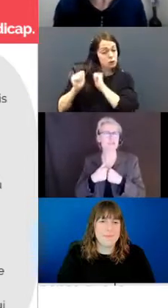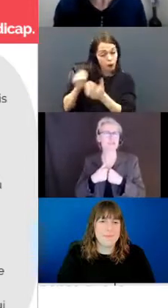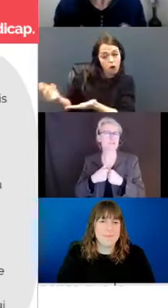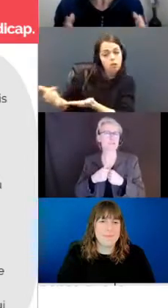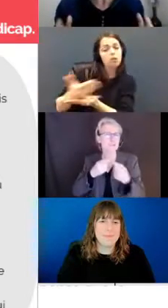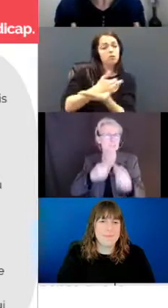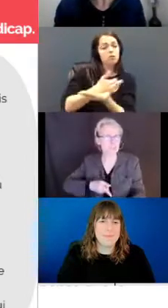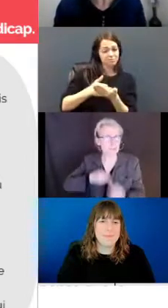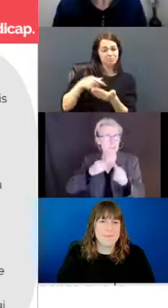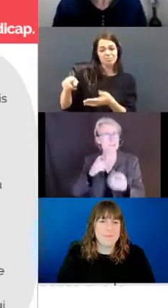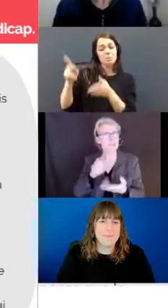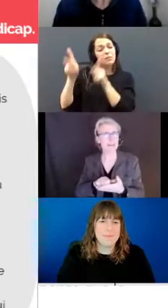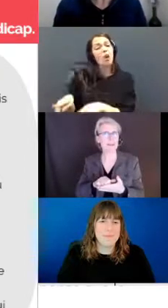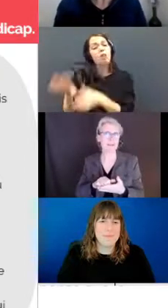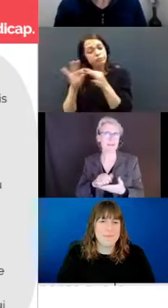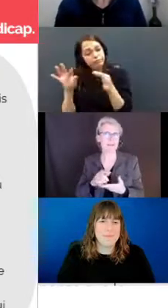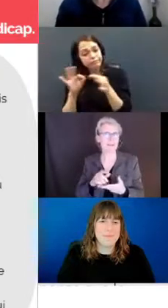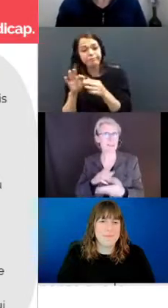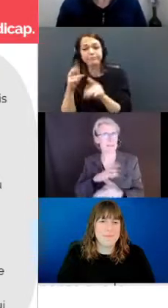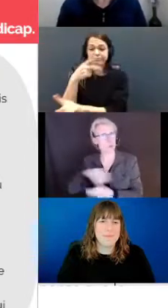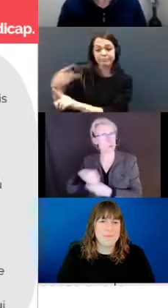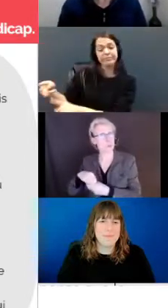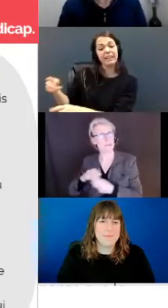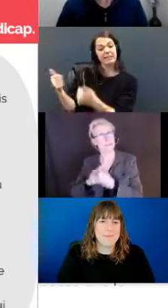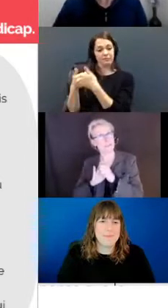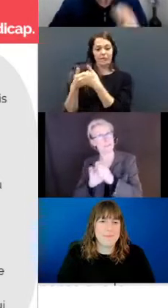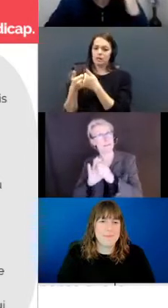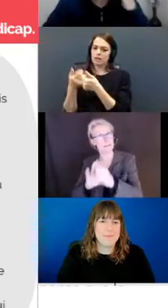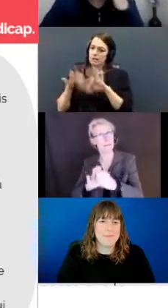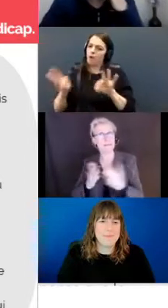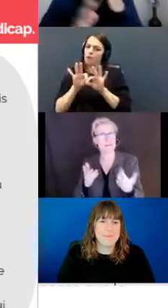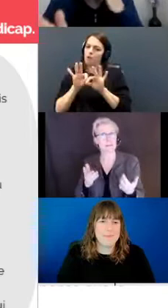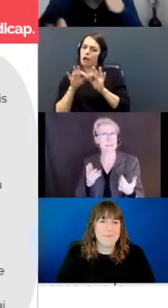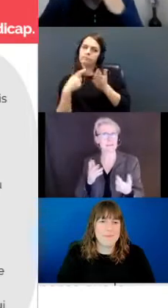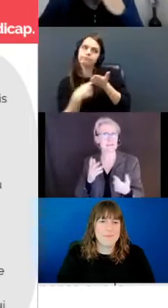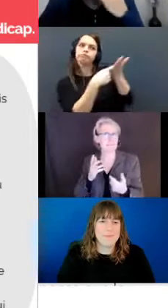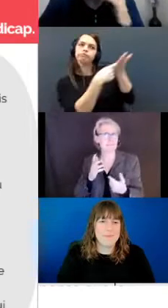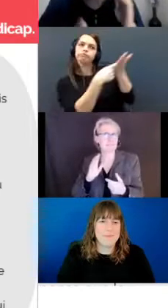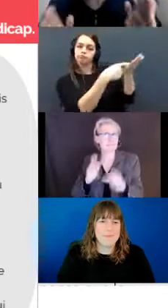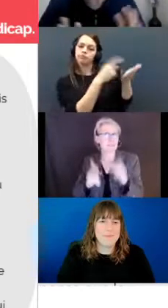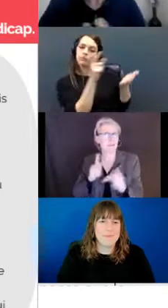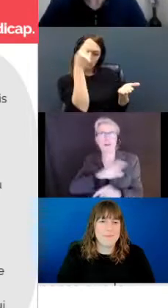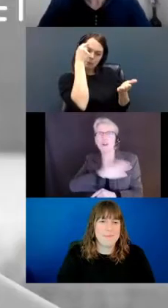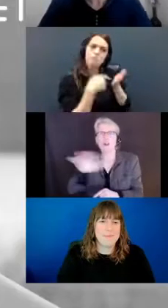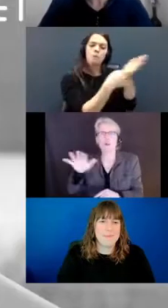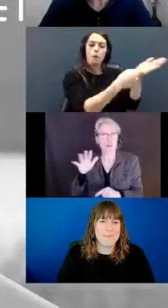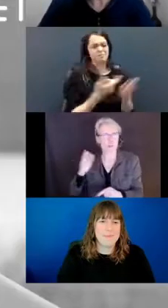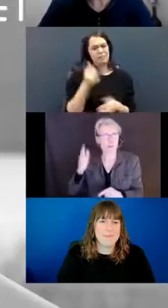because there's so much lack of awareness okay i'm not going to read too much more because i want